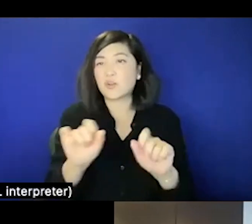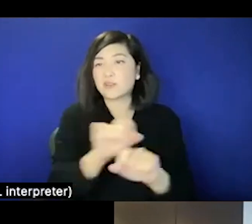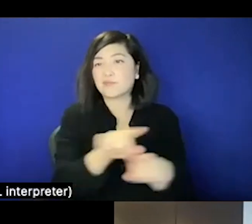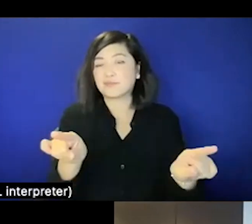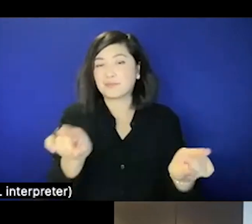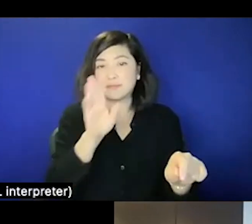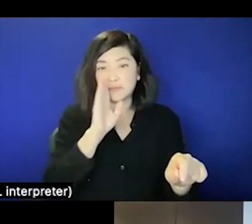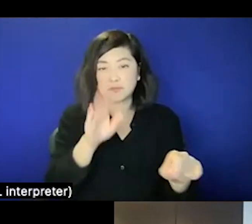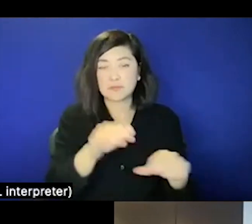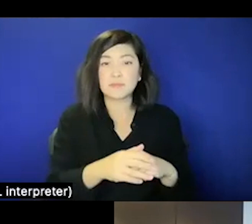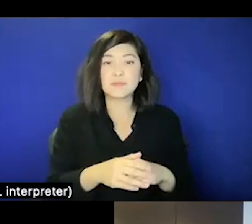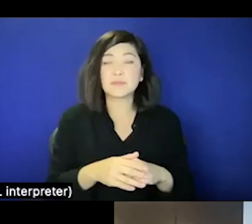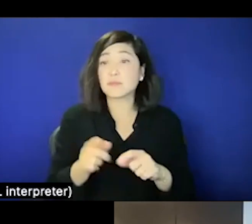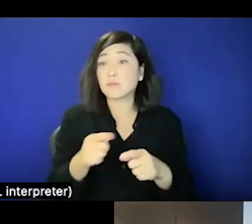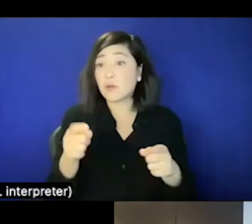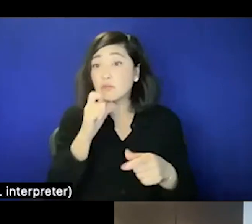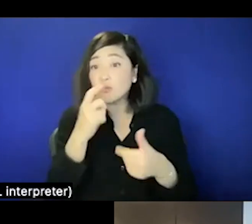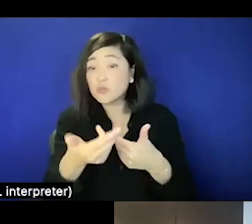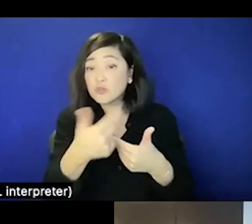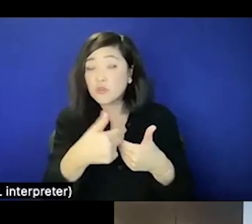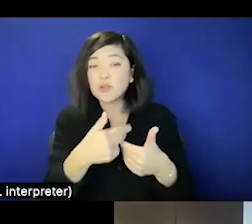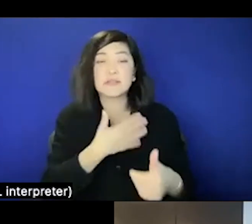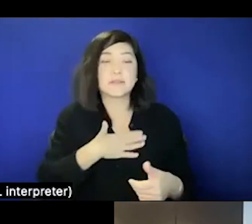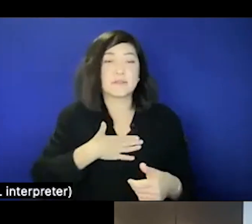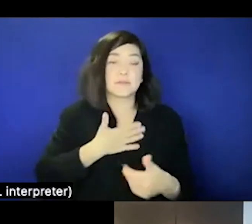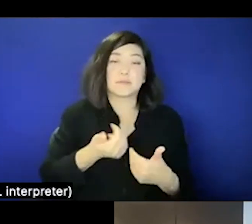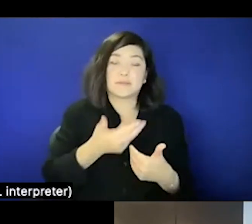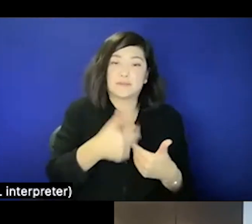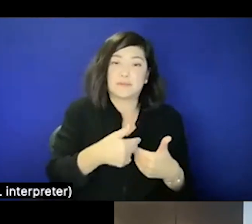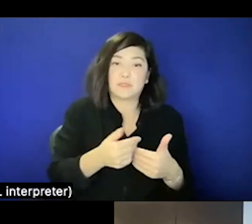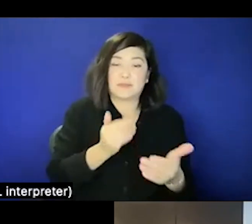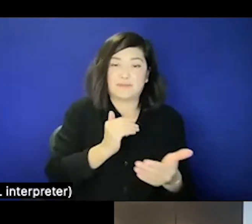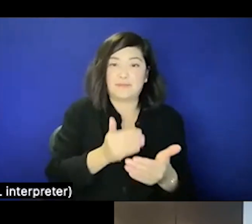To our attendees, we also invite you to join an upcoming session that we have on December 5th,